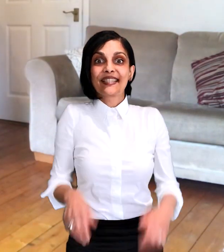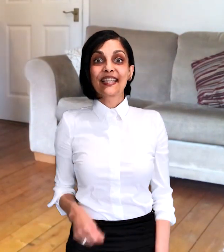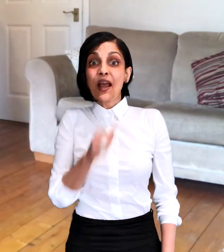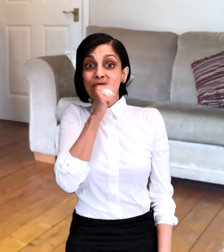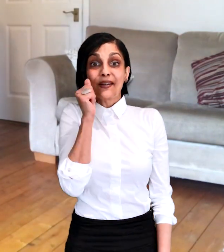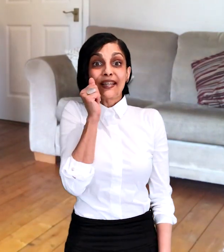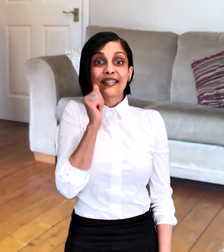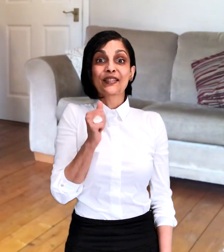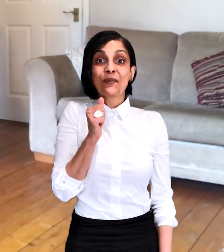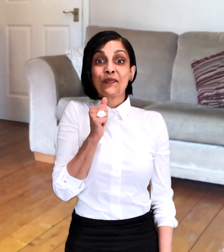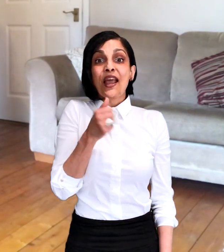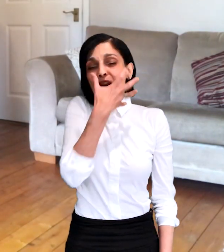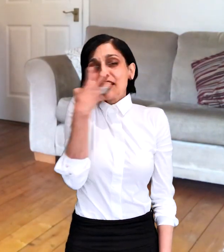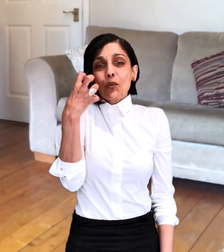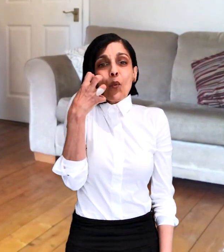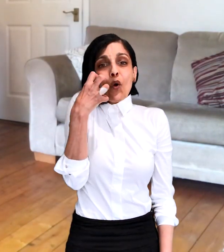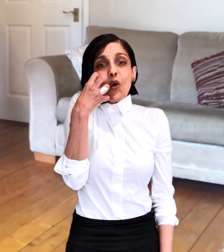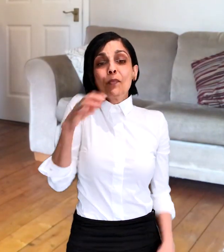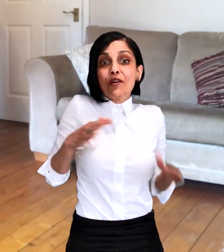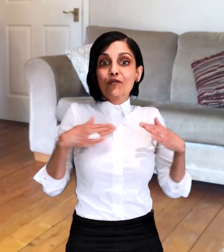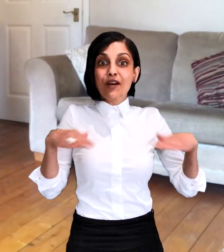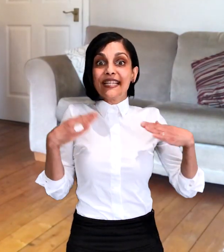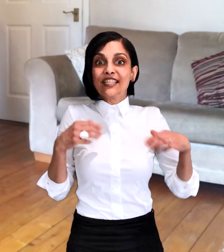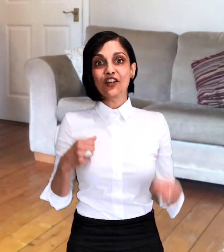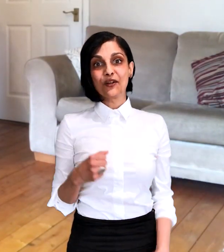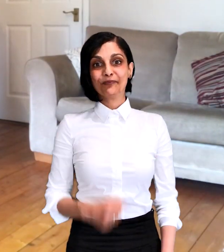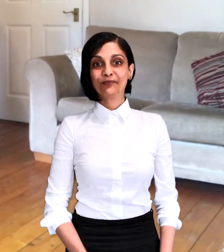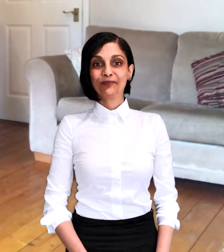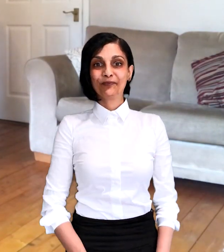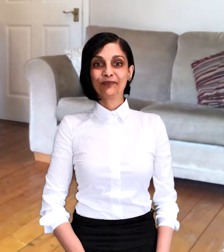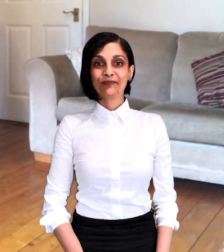Fabulous! and we are all nice and warm and ready to go.